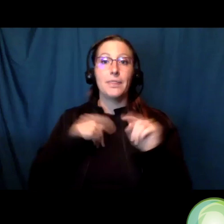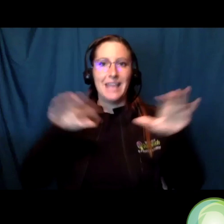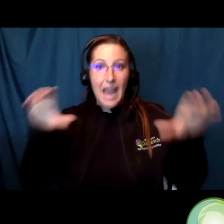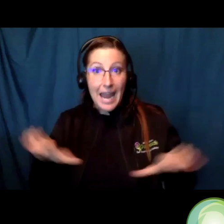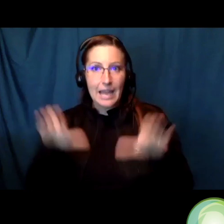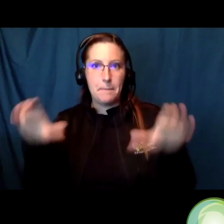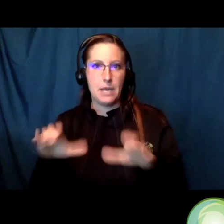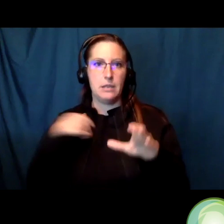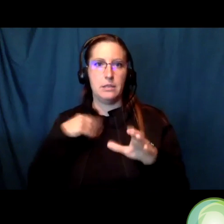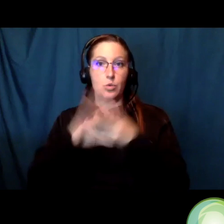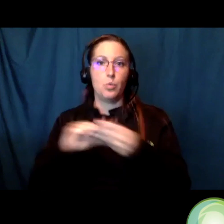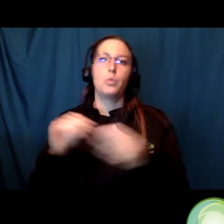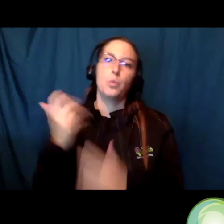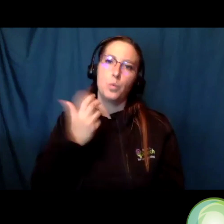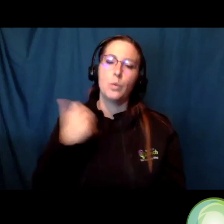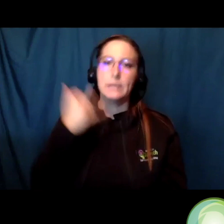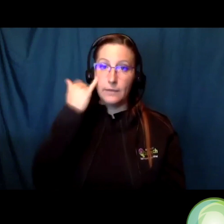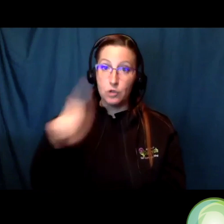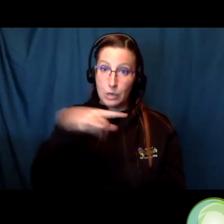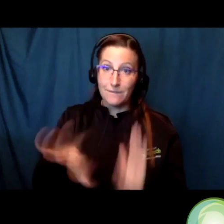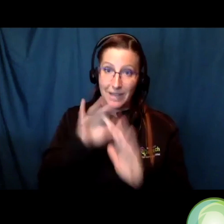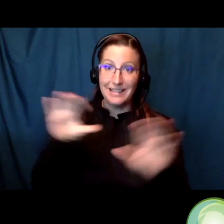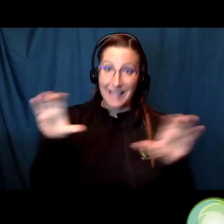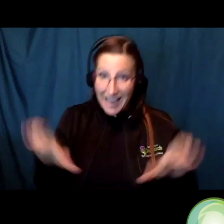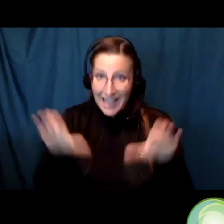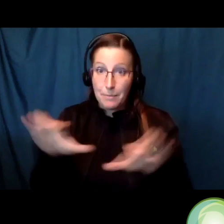So if you can find the animated stories those really kept the attention of the